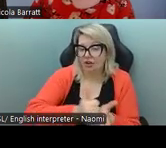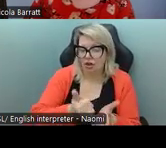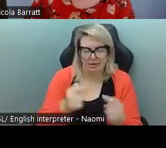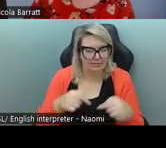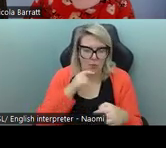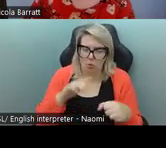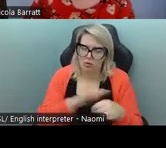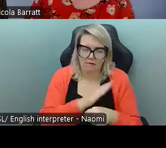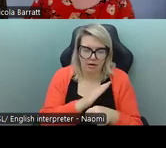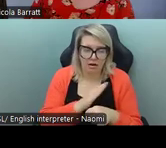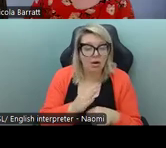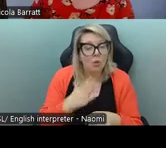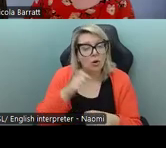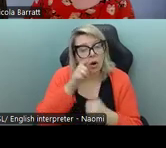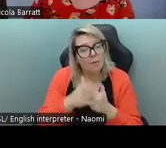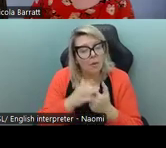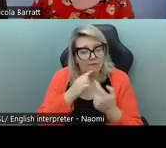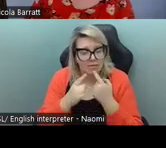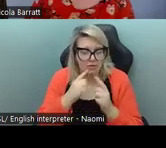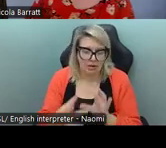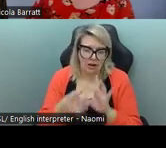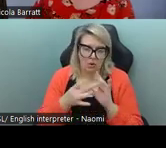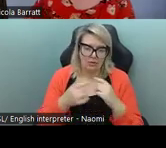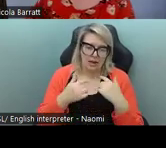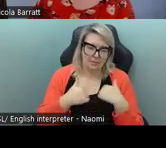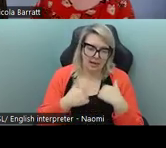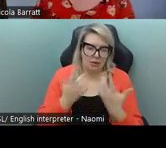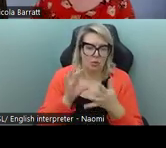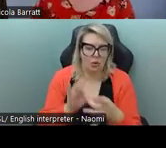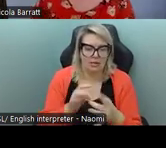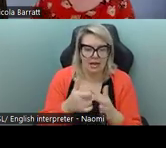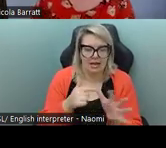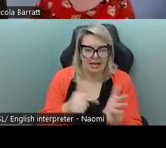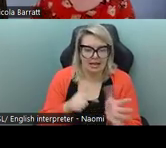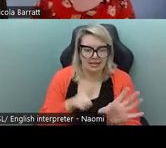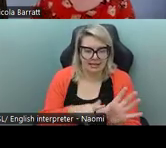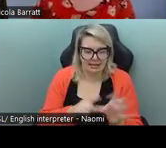you can always get in touch with myself or Katie using that link that she's just put into the chat.